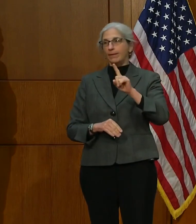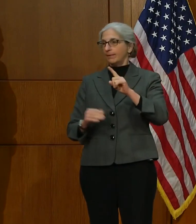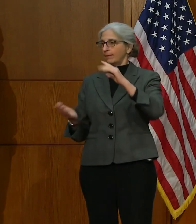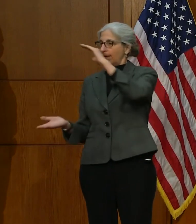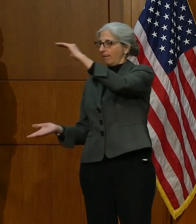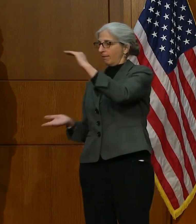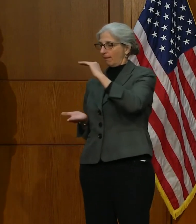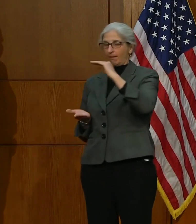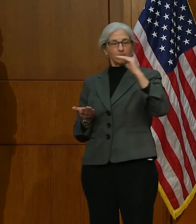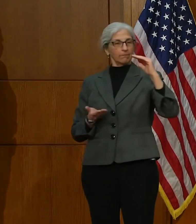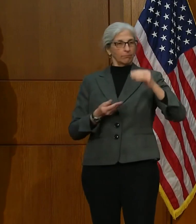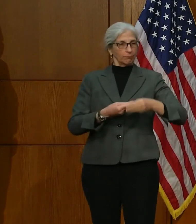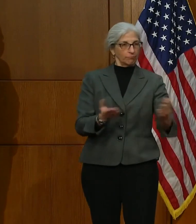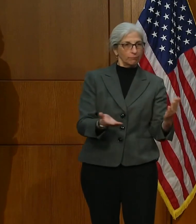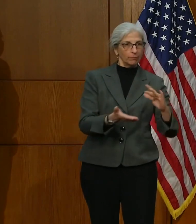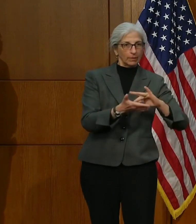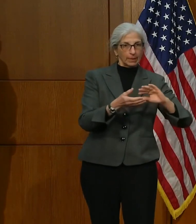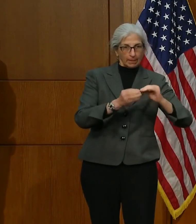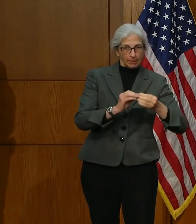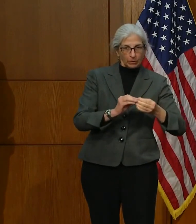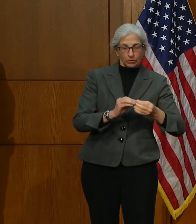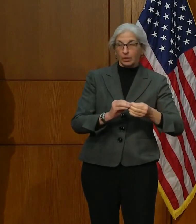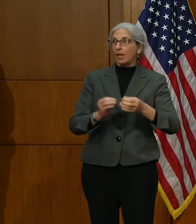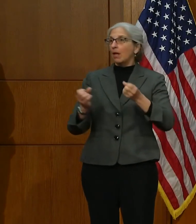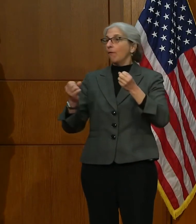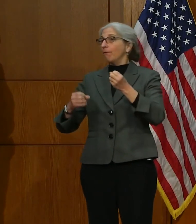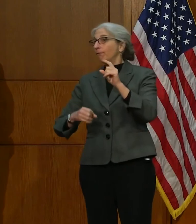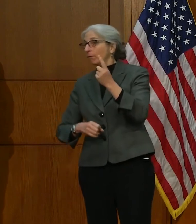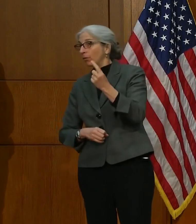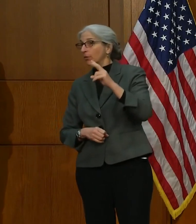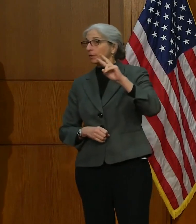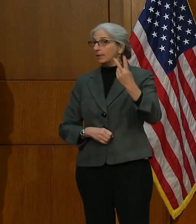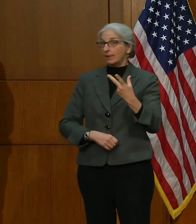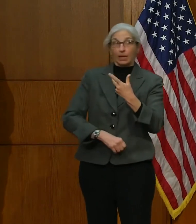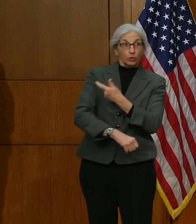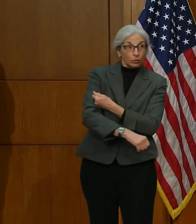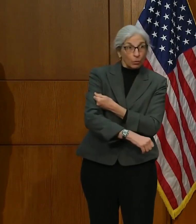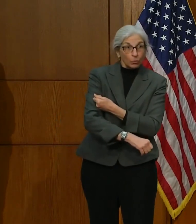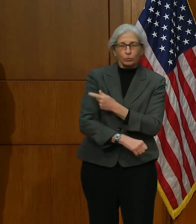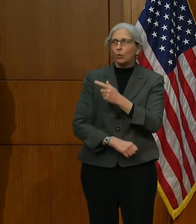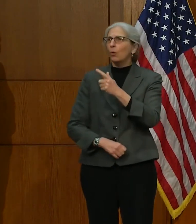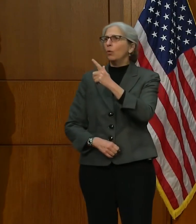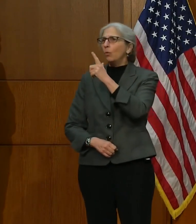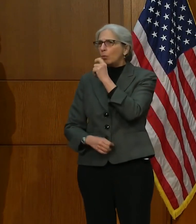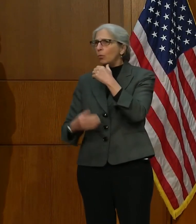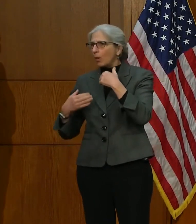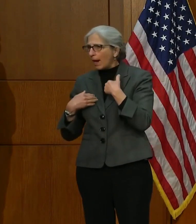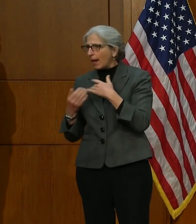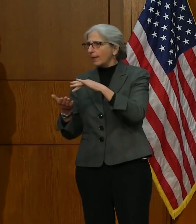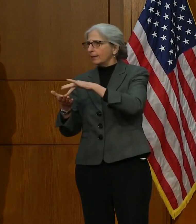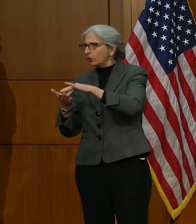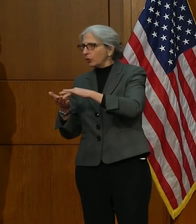TOE WHERE THE GAP IS WE BREAK DOWN, YOU KNOW, BY 1ST AND 2ND DOSE, SO THAT GIVES A LOT OF CLARITY. WE BREAK DOWN BY